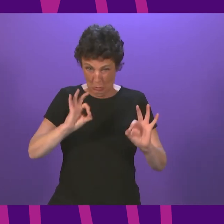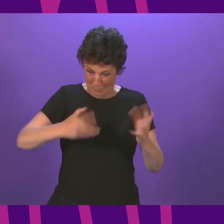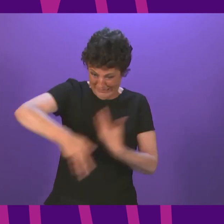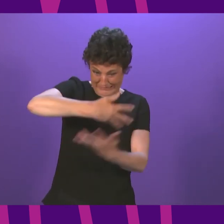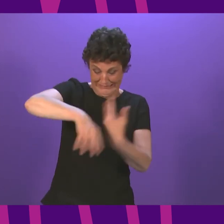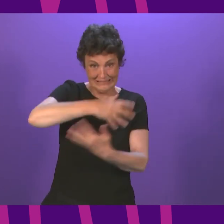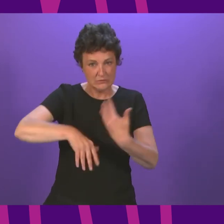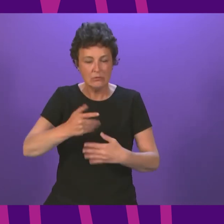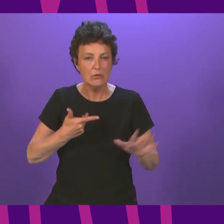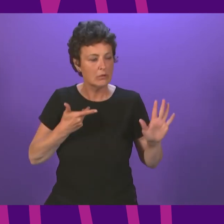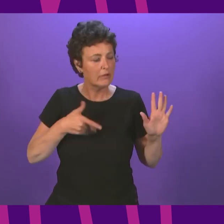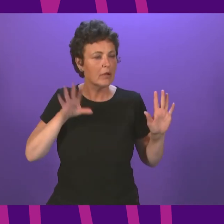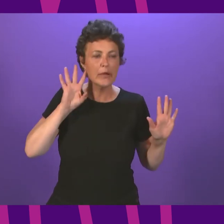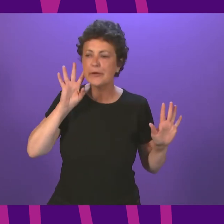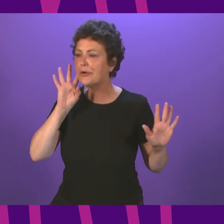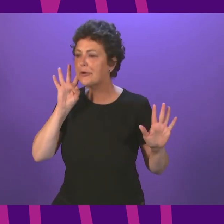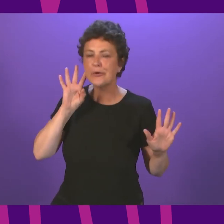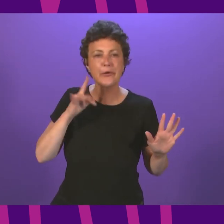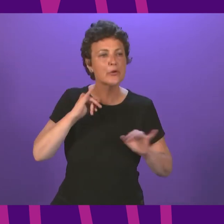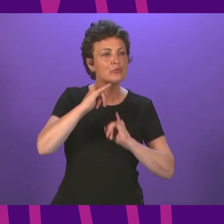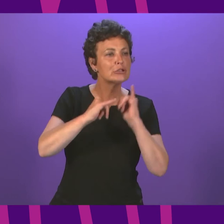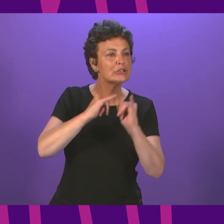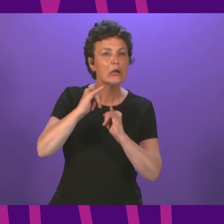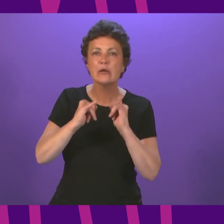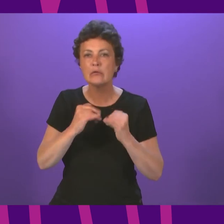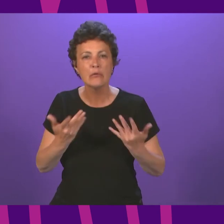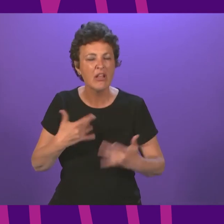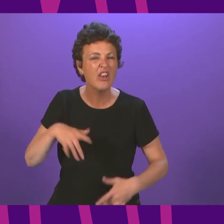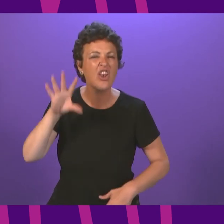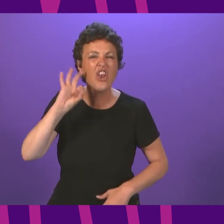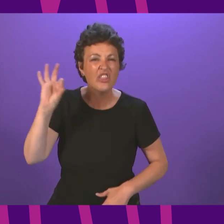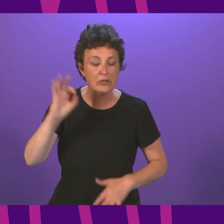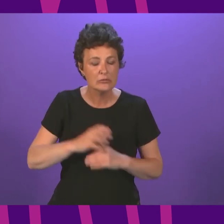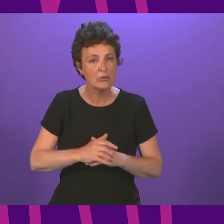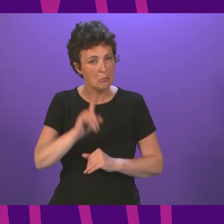knows that I believe that the bill has been too tightly drafted, thereby preventing members